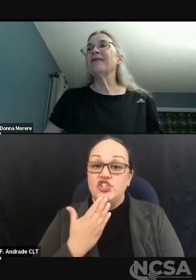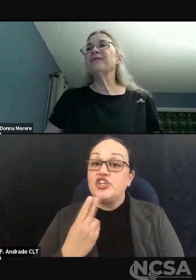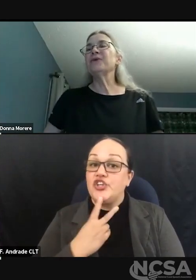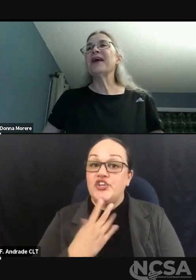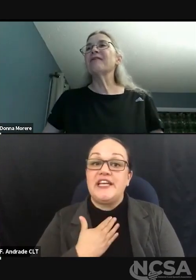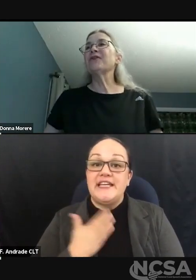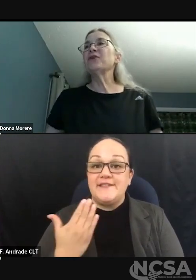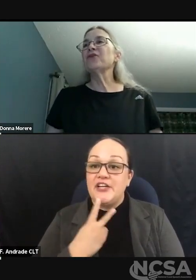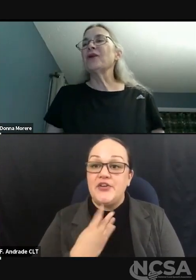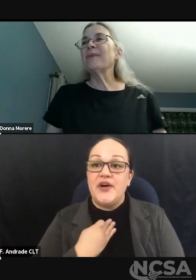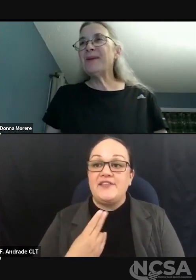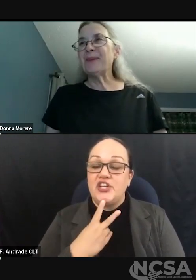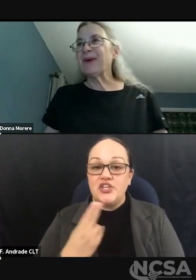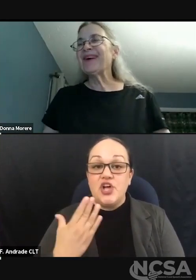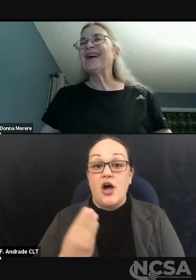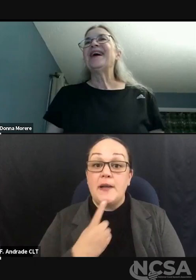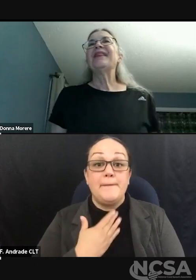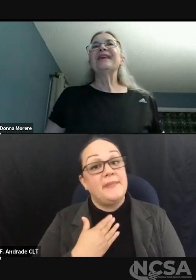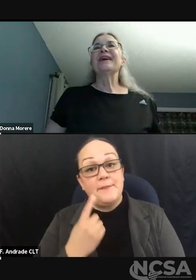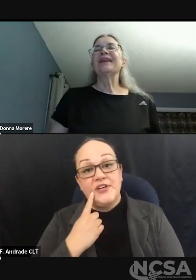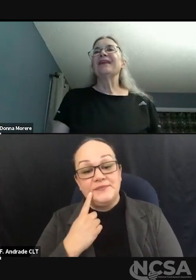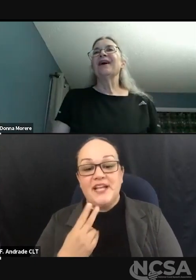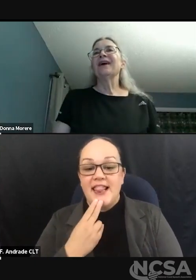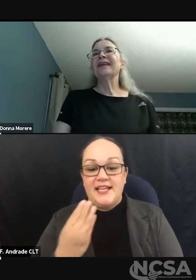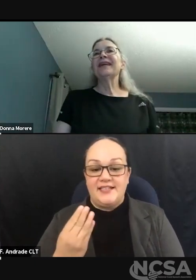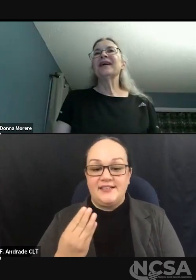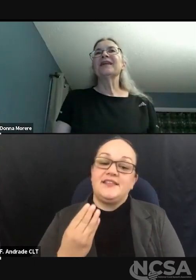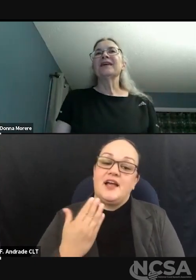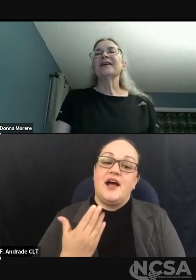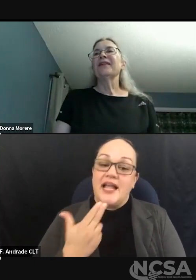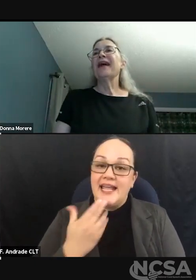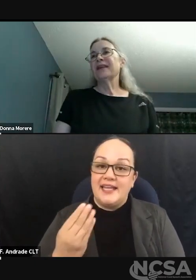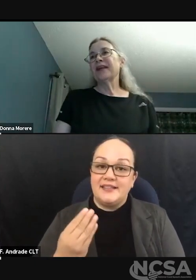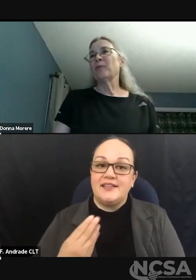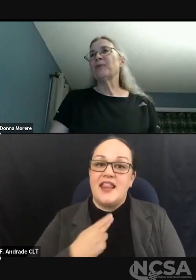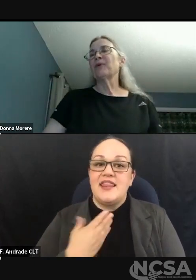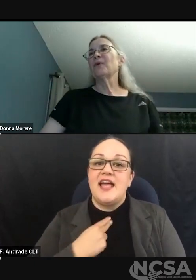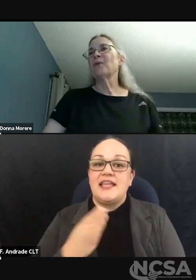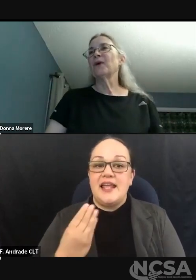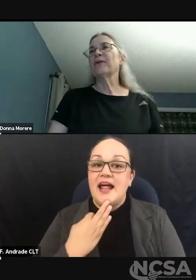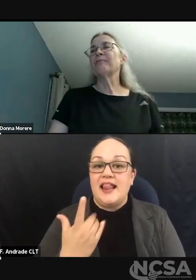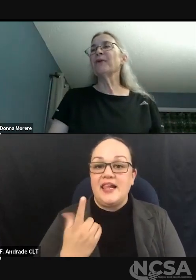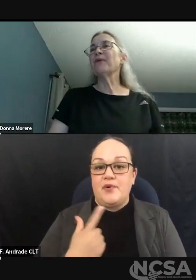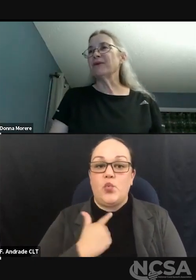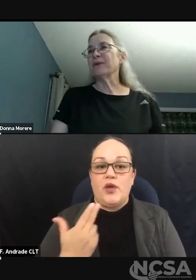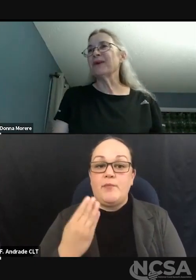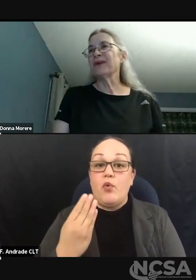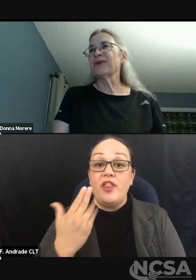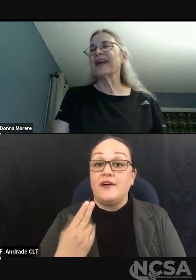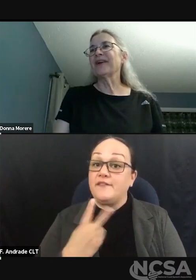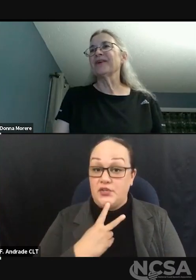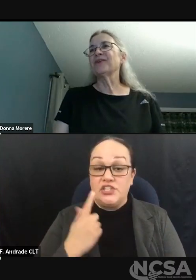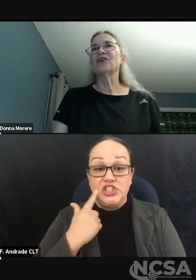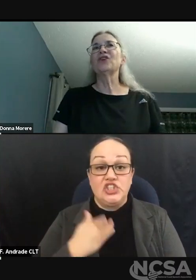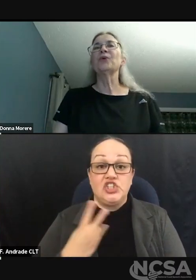if you have cues on paper, then again, that can help with both of you learning how to to cue